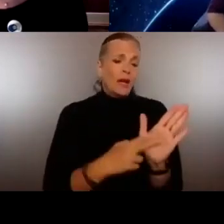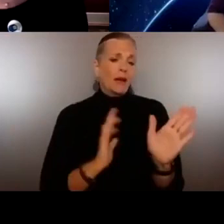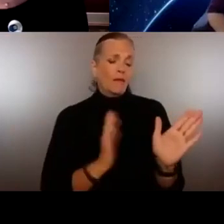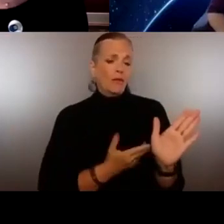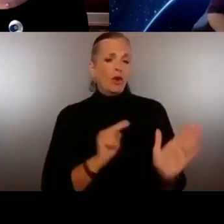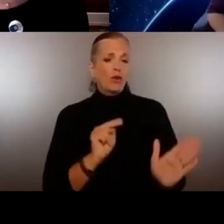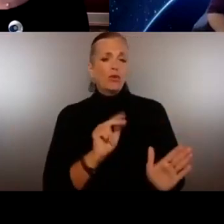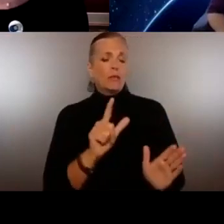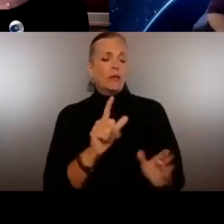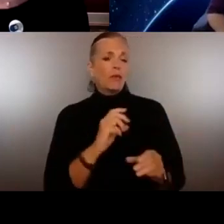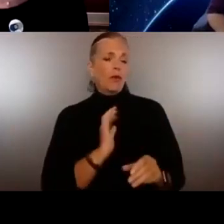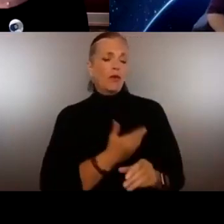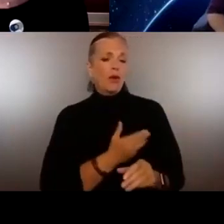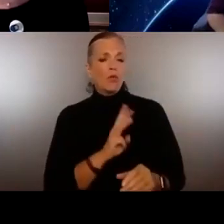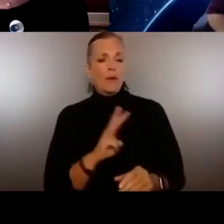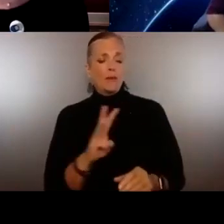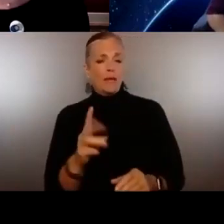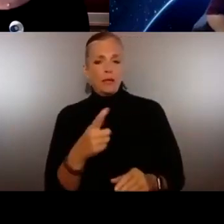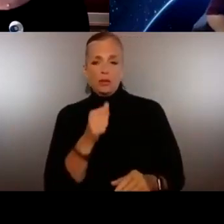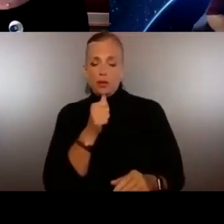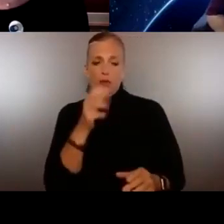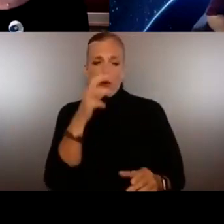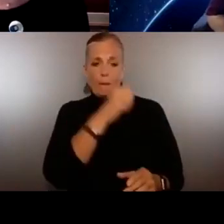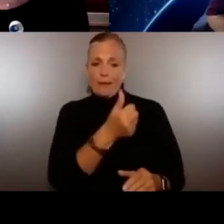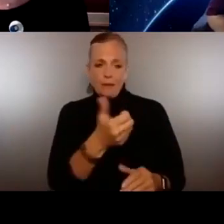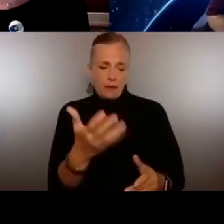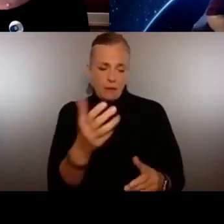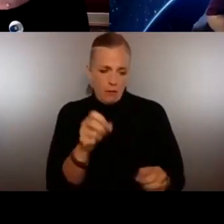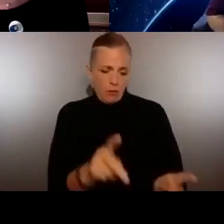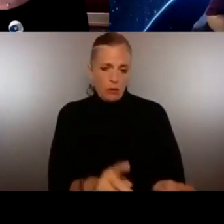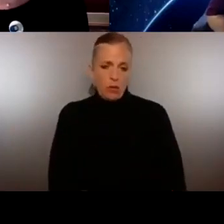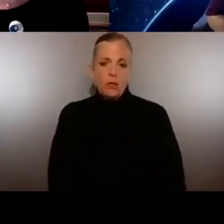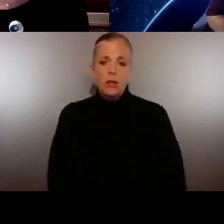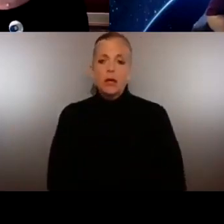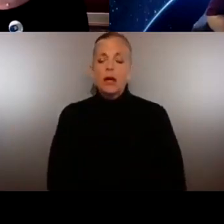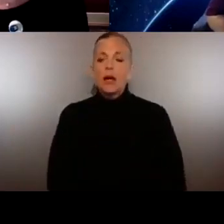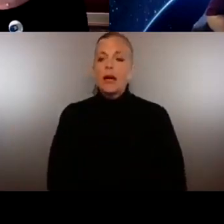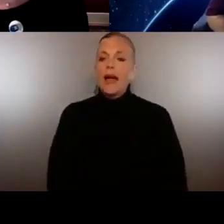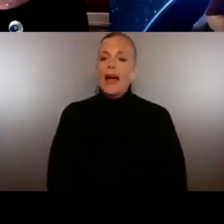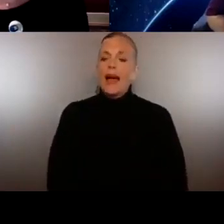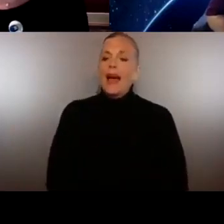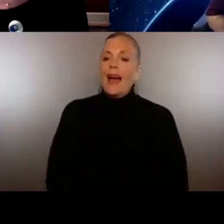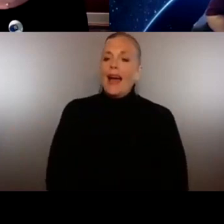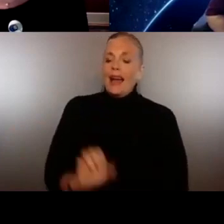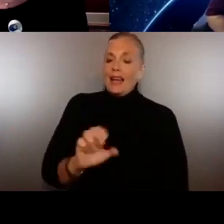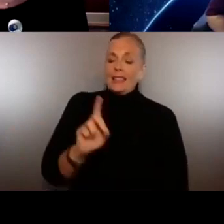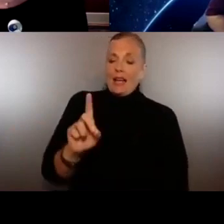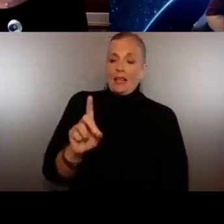And finally, as an Executive Director of a small startup non-profit, I'd be remiss in not mentioning